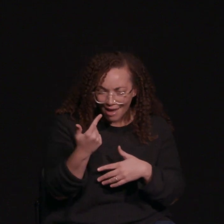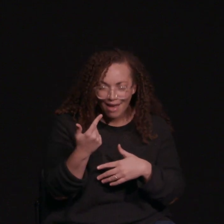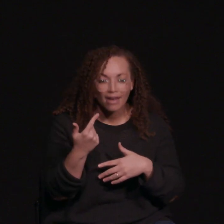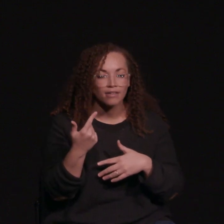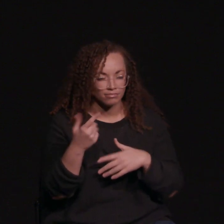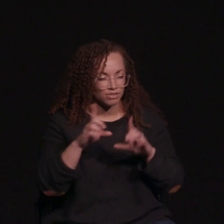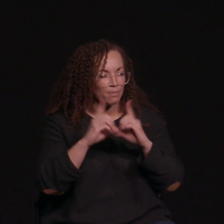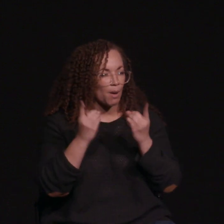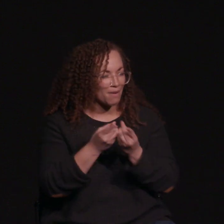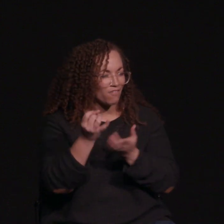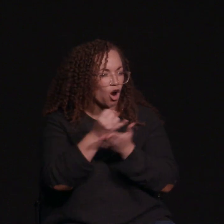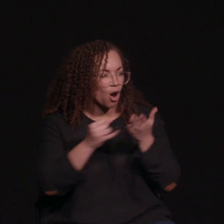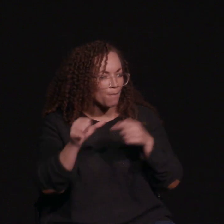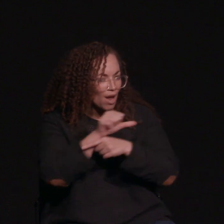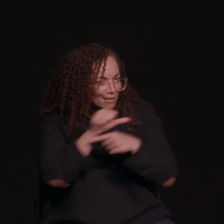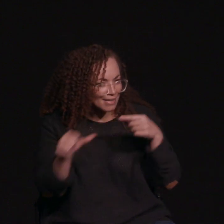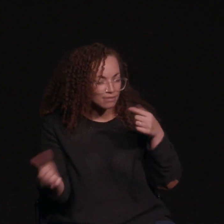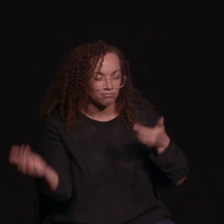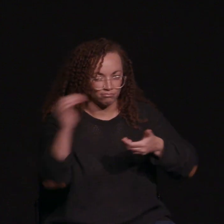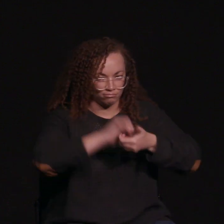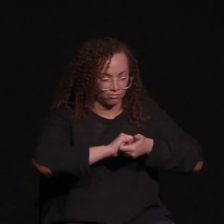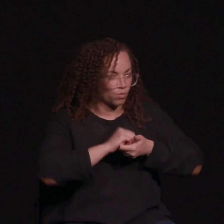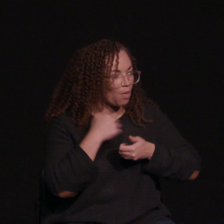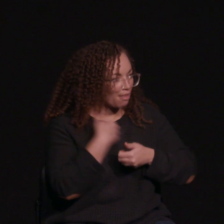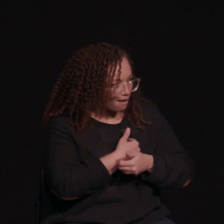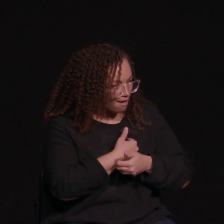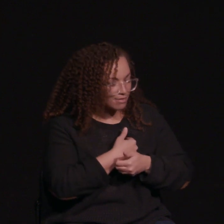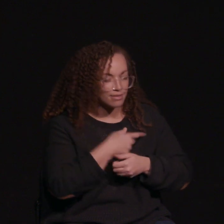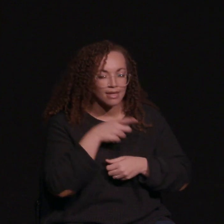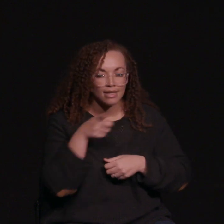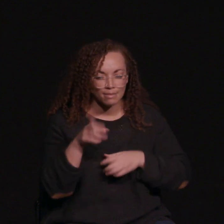Practice who partnered with us to provide Bryant studio space